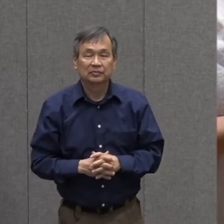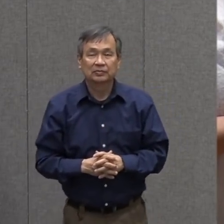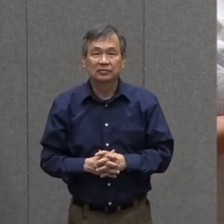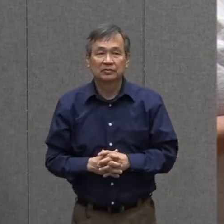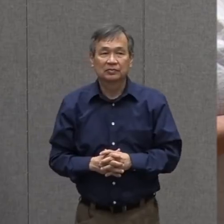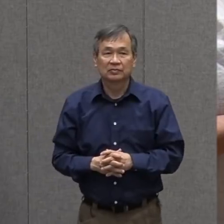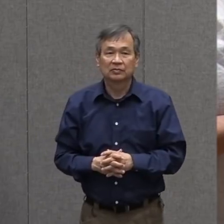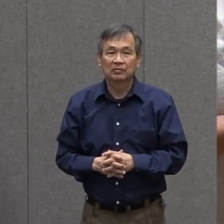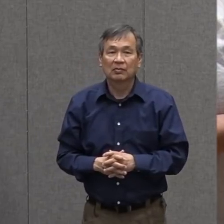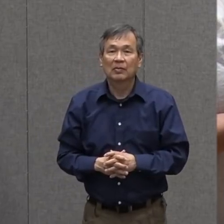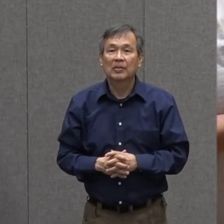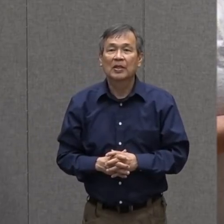The next one is 219.